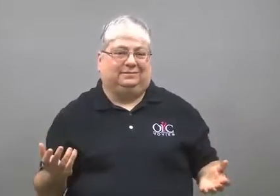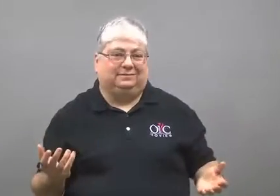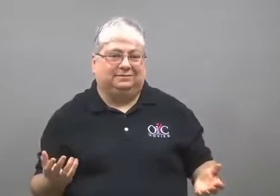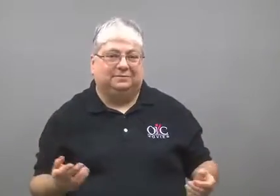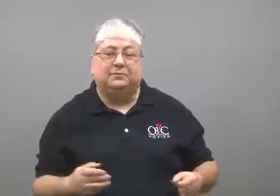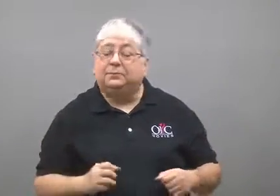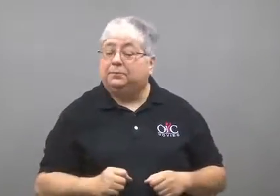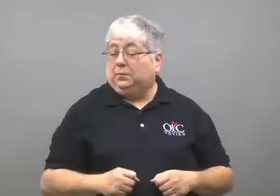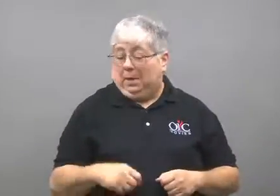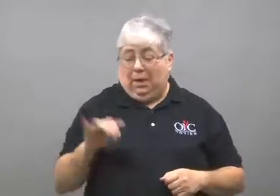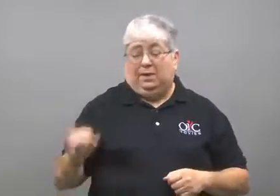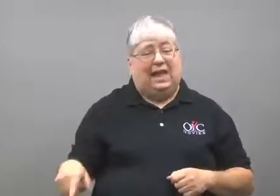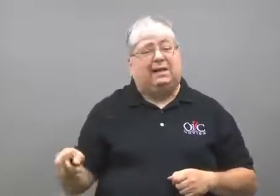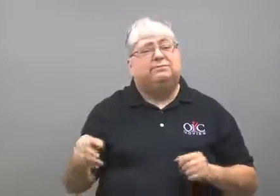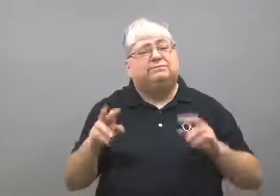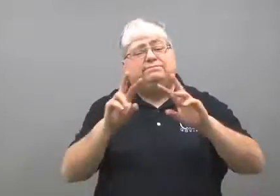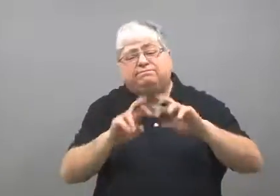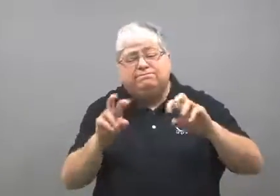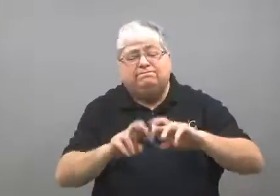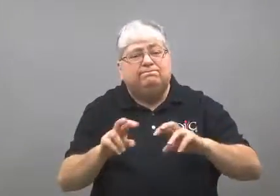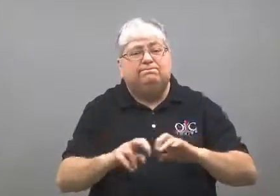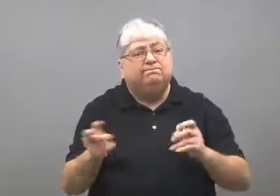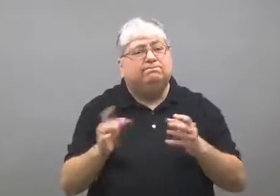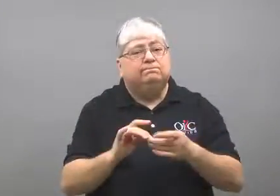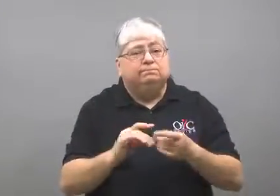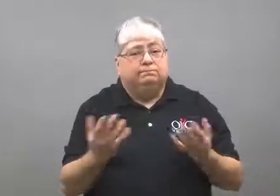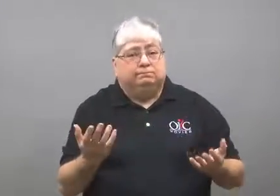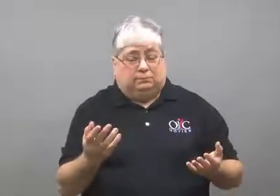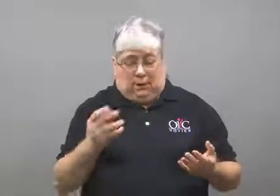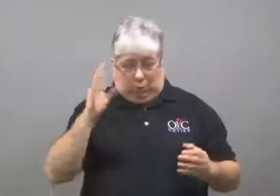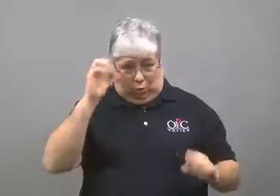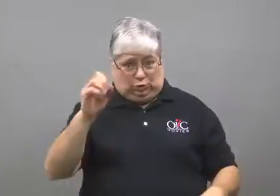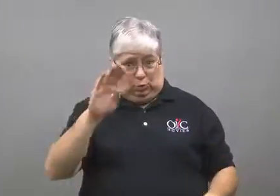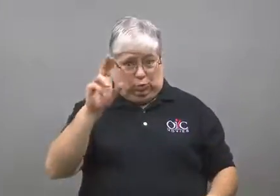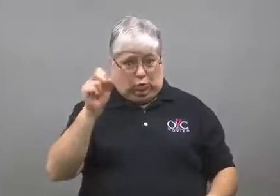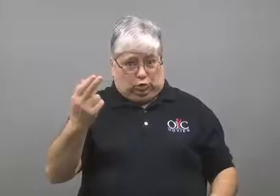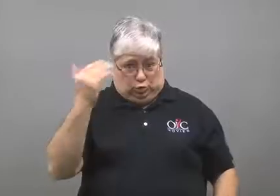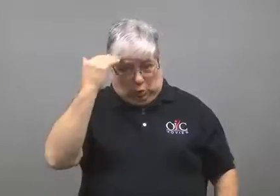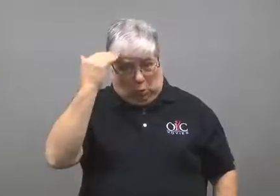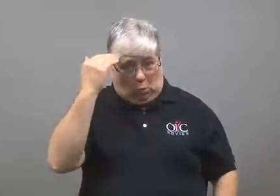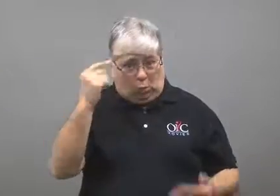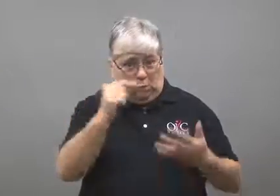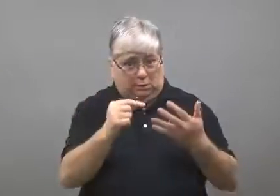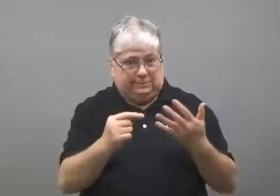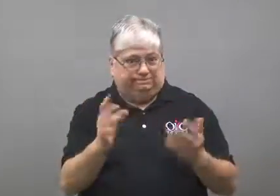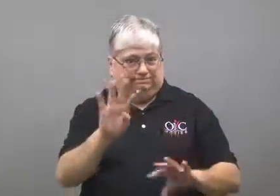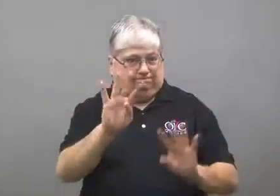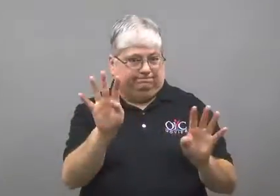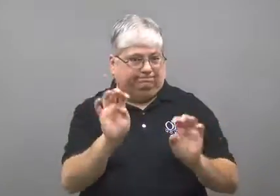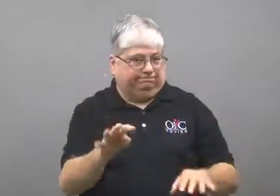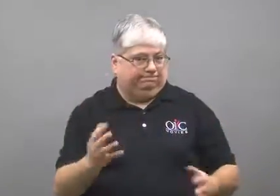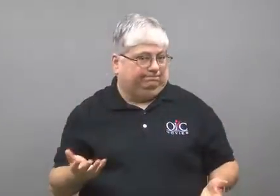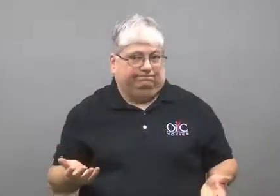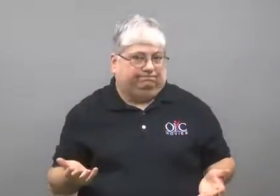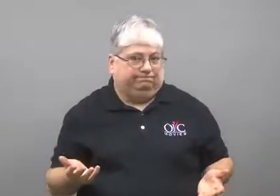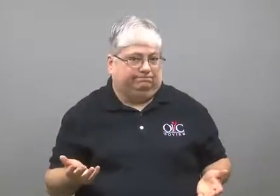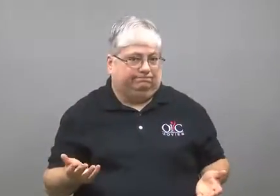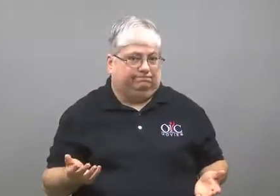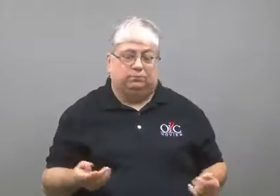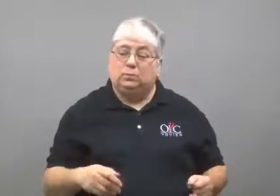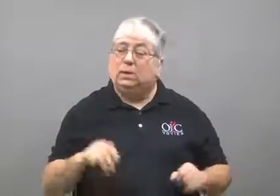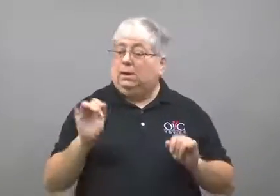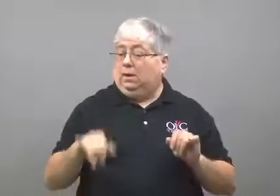The report couldn't determine for sure if President Bush knew about all this.